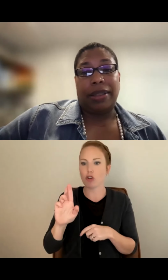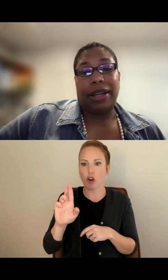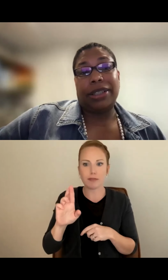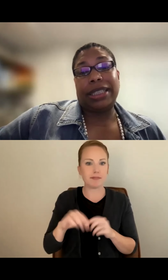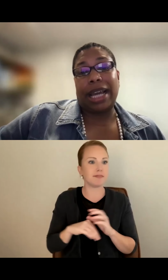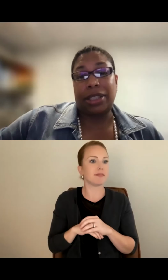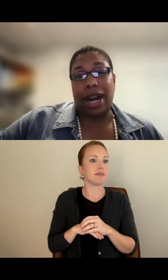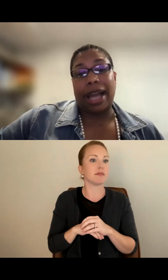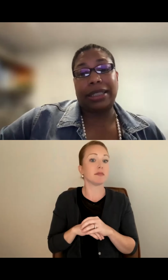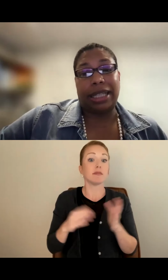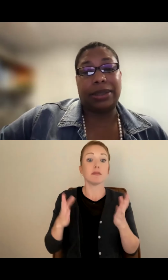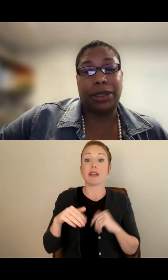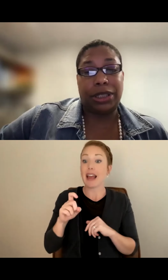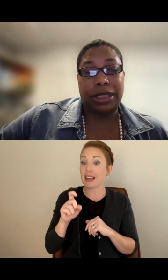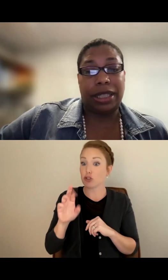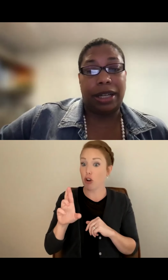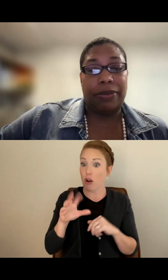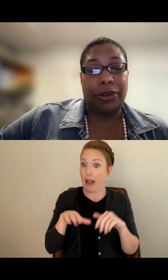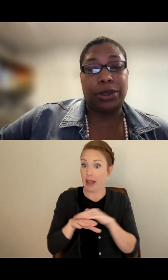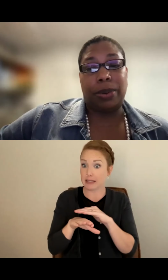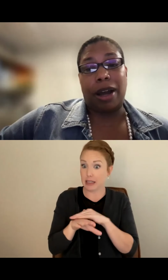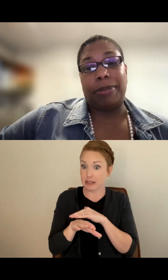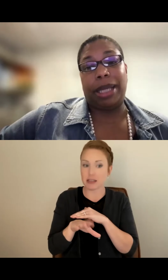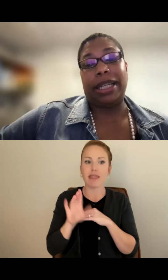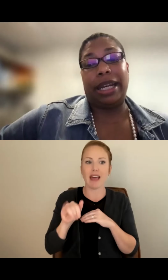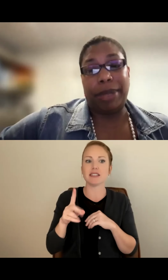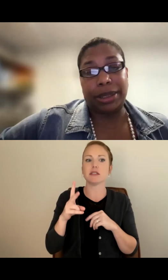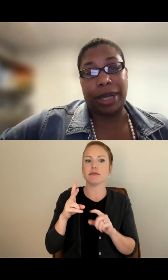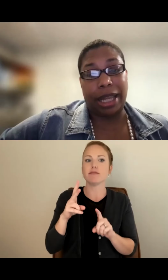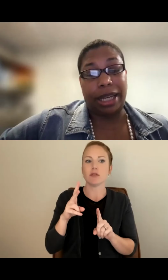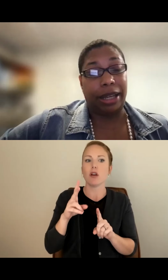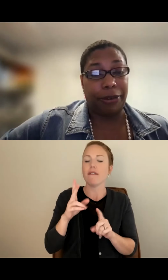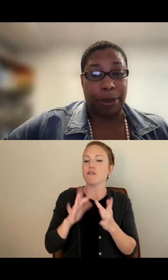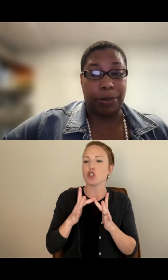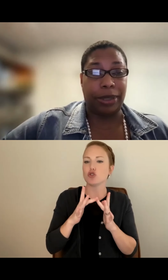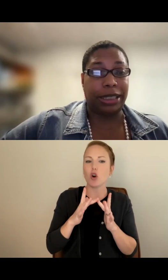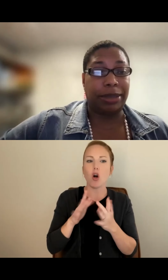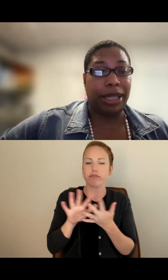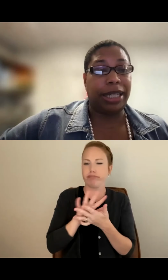There is XR Access which is a virtual augmented and mixed reality for people with disabilities.